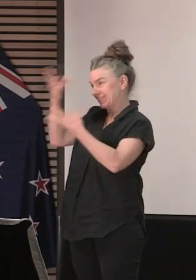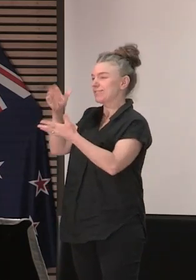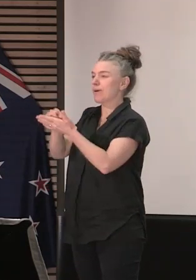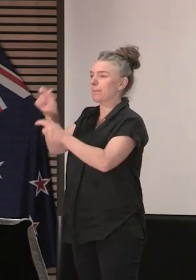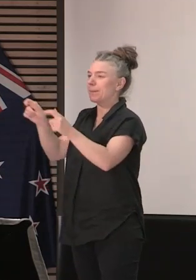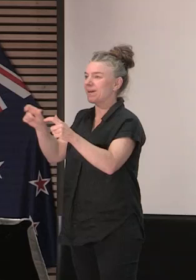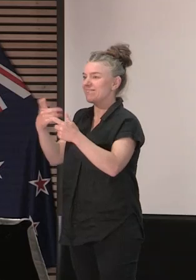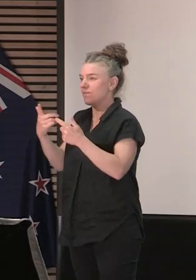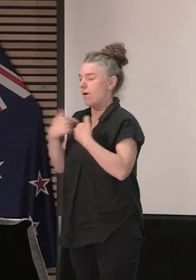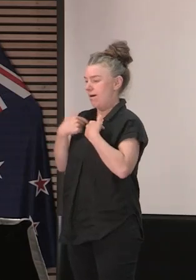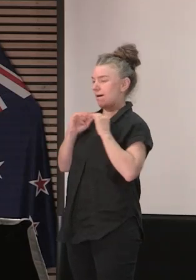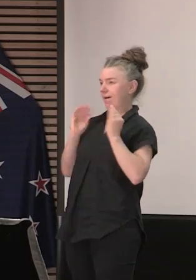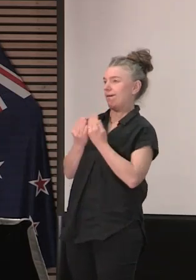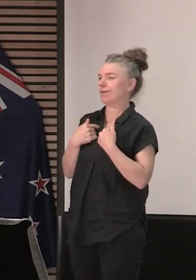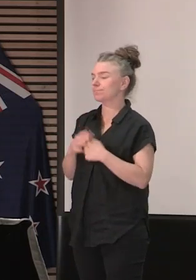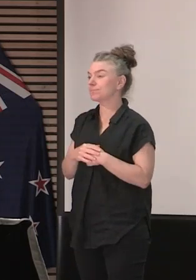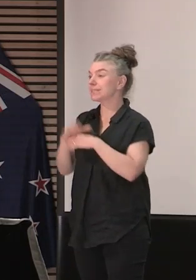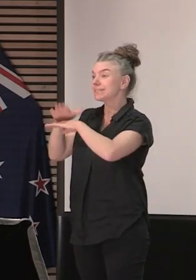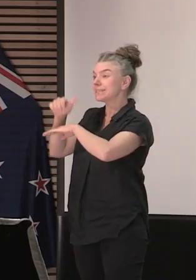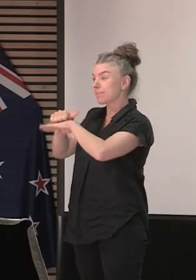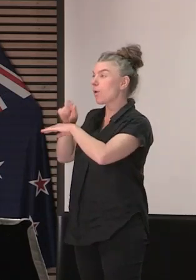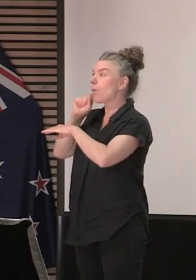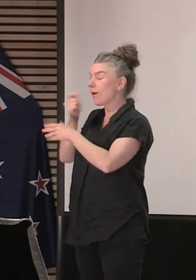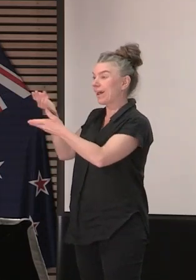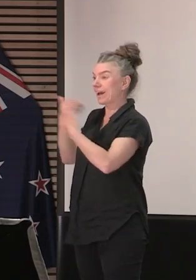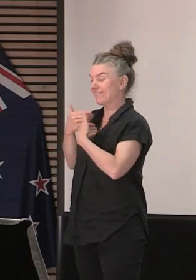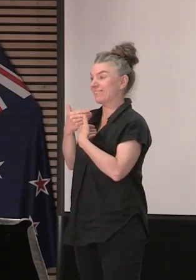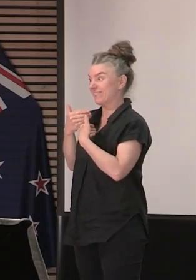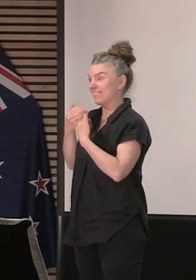Singapore are planning to opensource their technology in thenext few weeks.